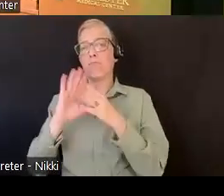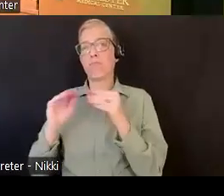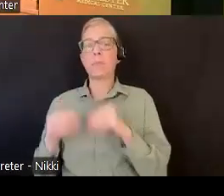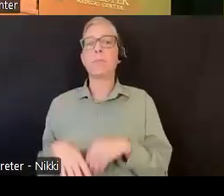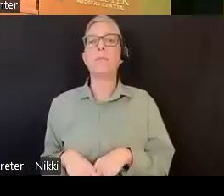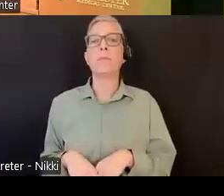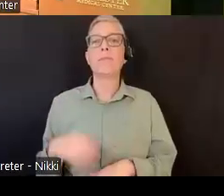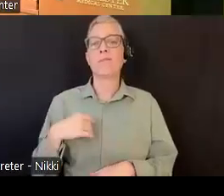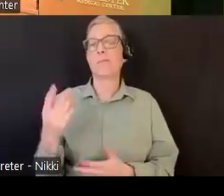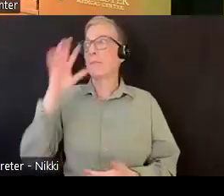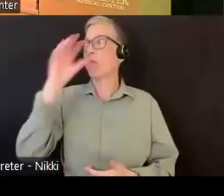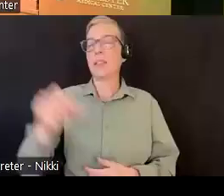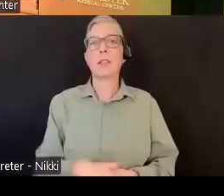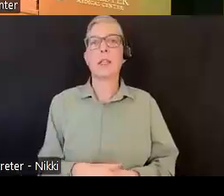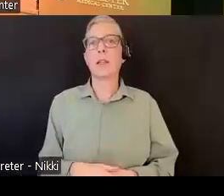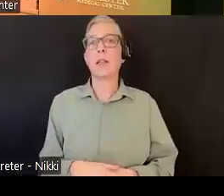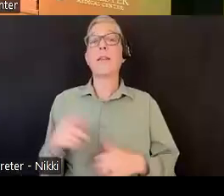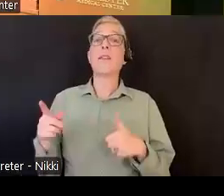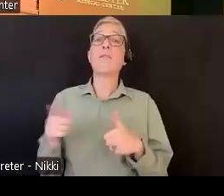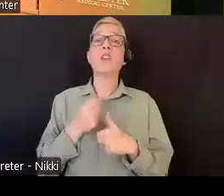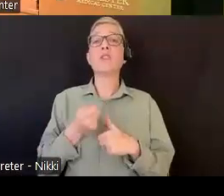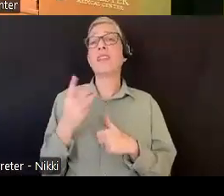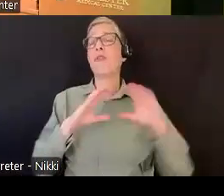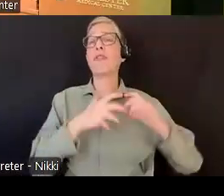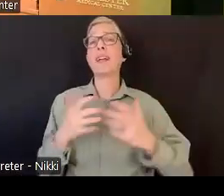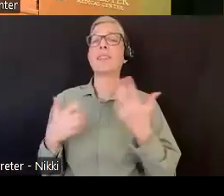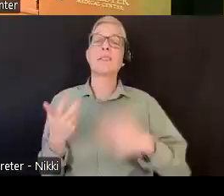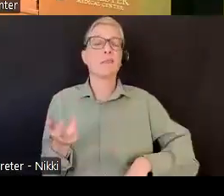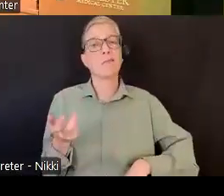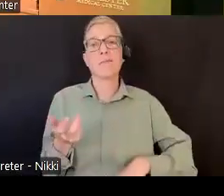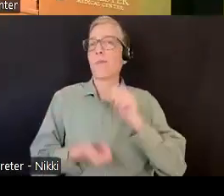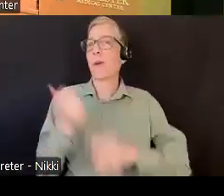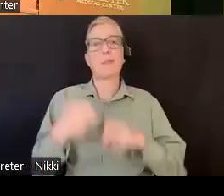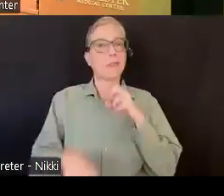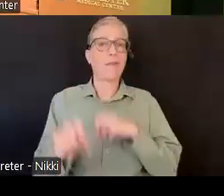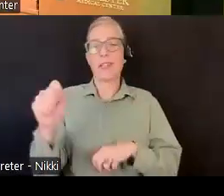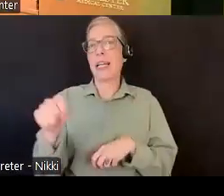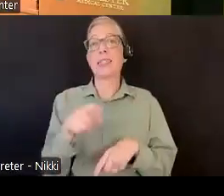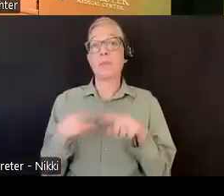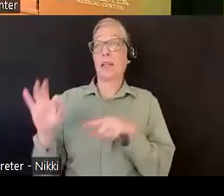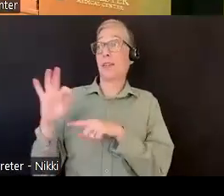the toughest, but weirdly, as long as the fellows do a good job, they're almost handing off that